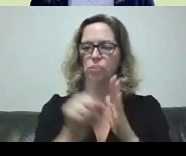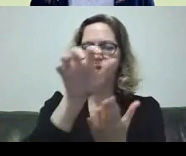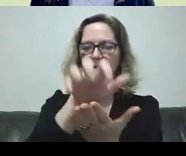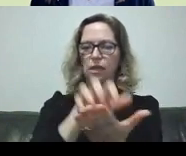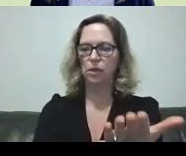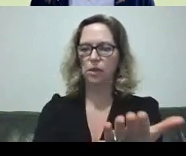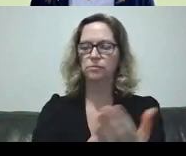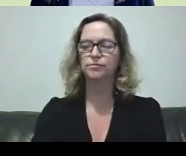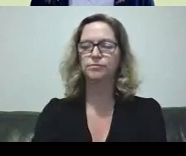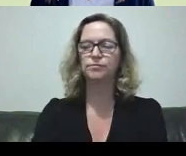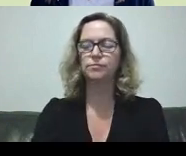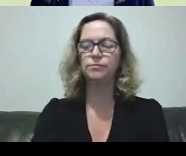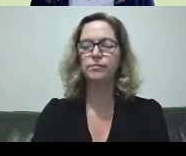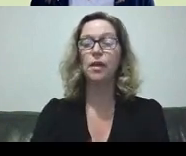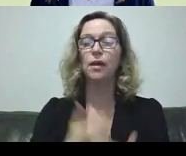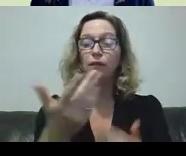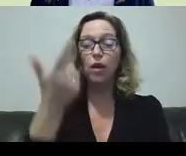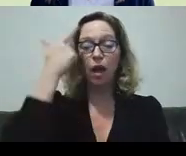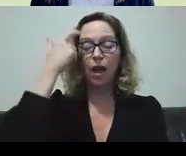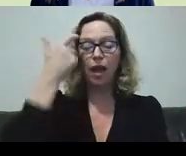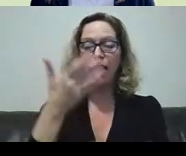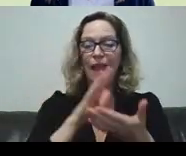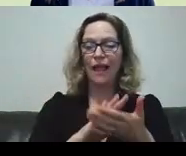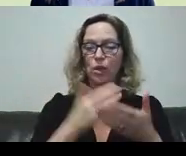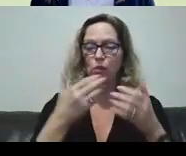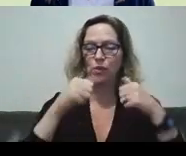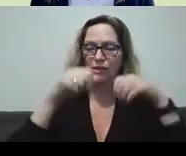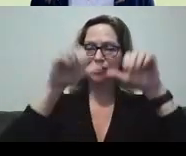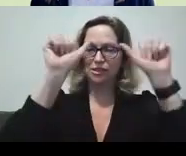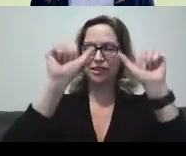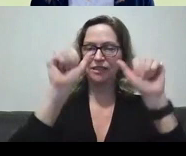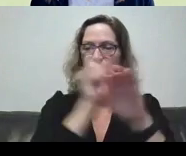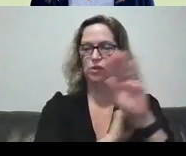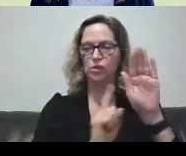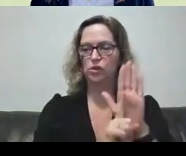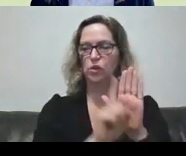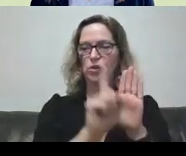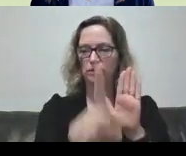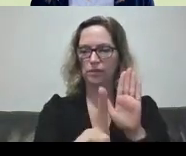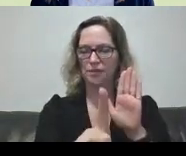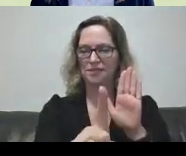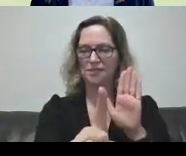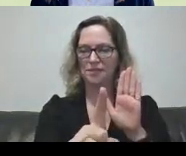some tips now on how to get that little sweet spot to make great changes in your